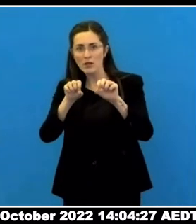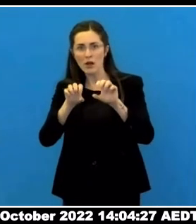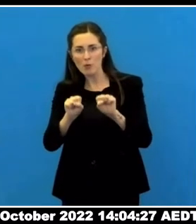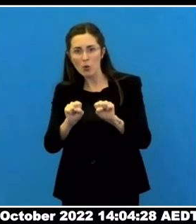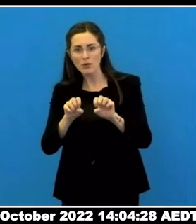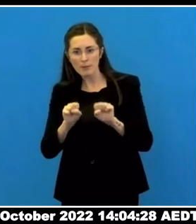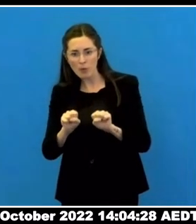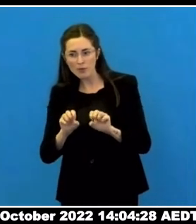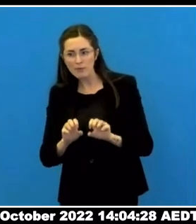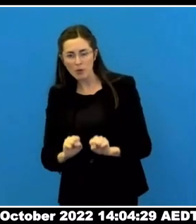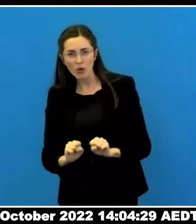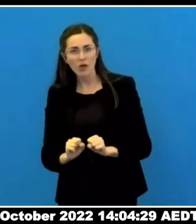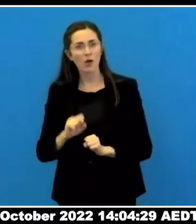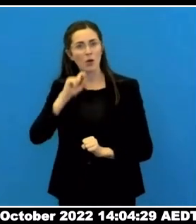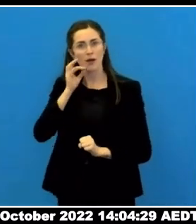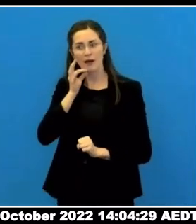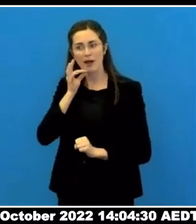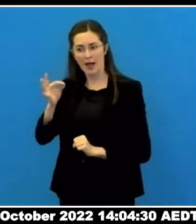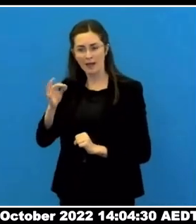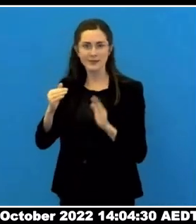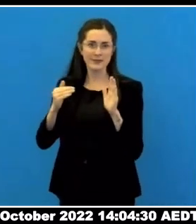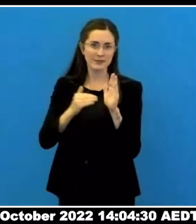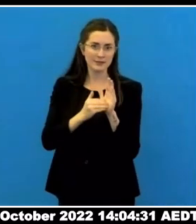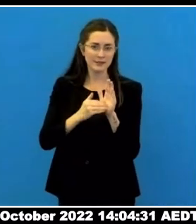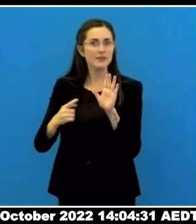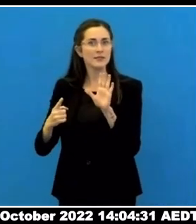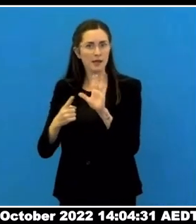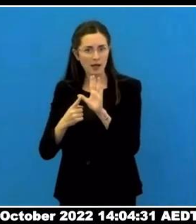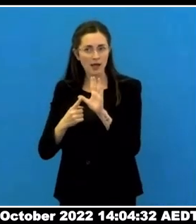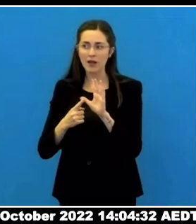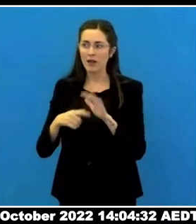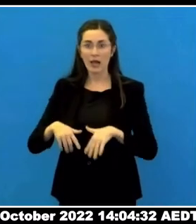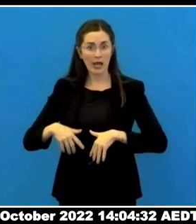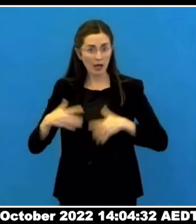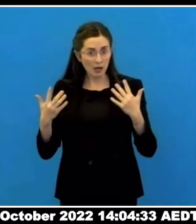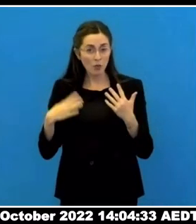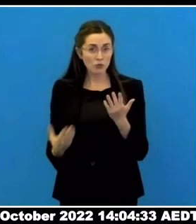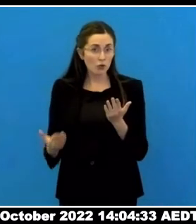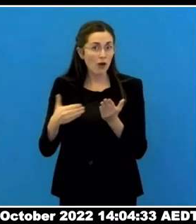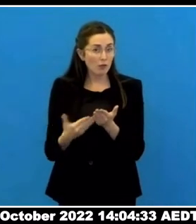just to ask ZA if there is anything else that you want to add.